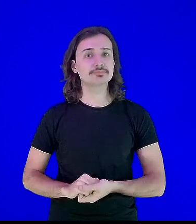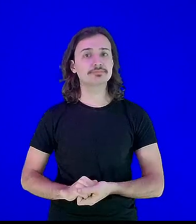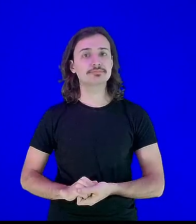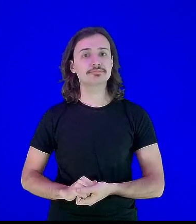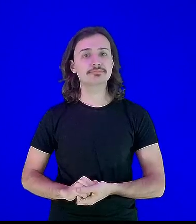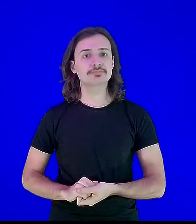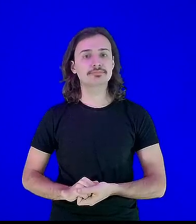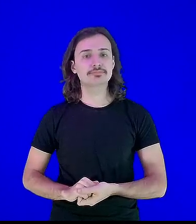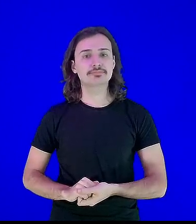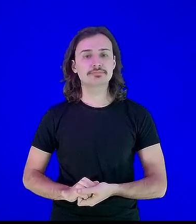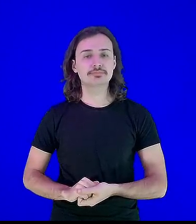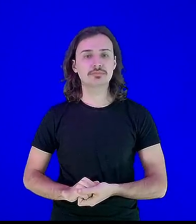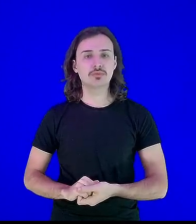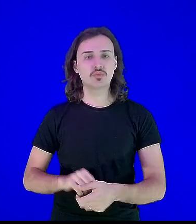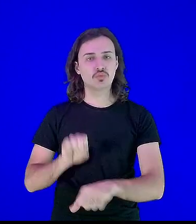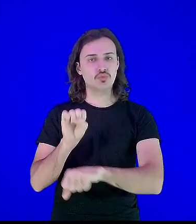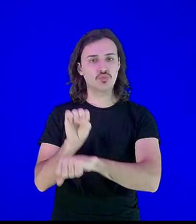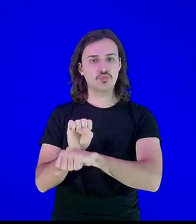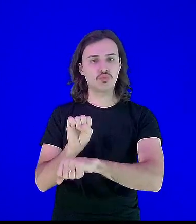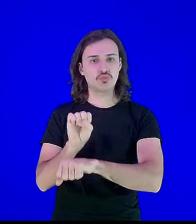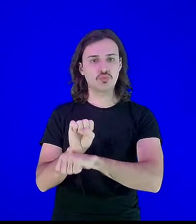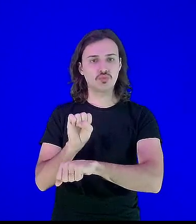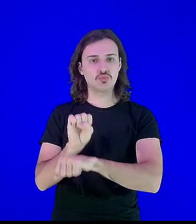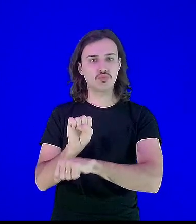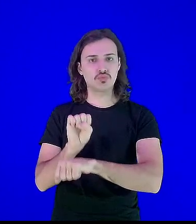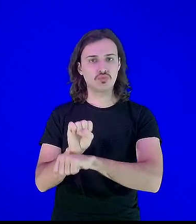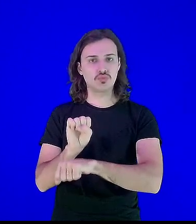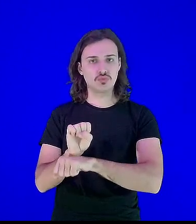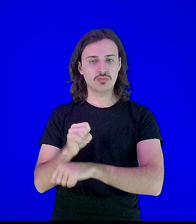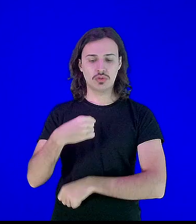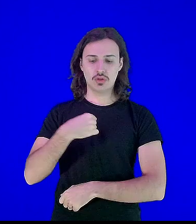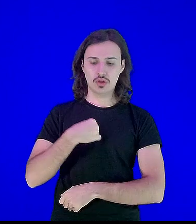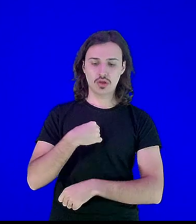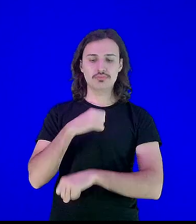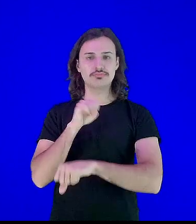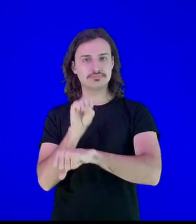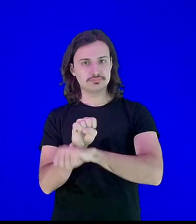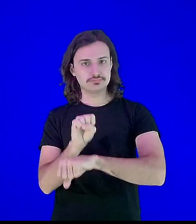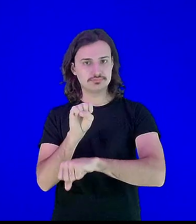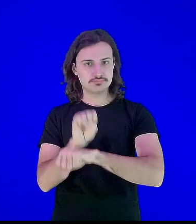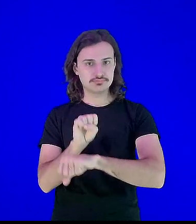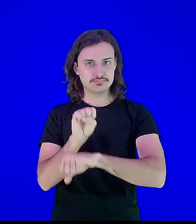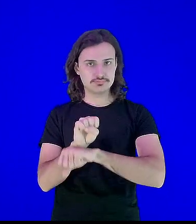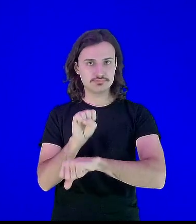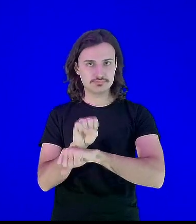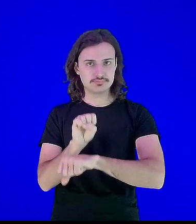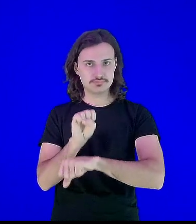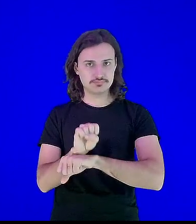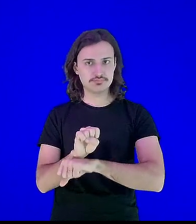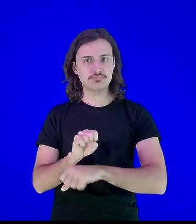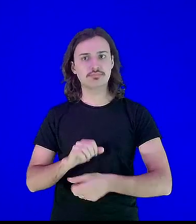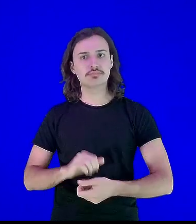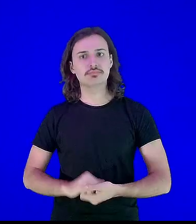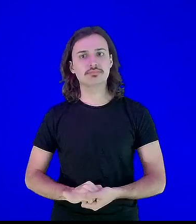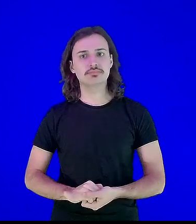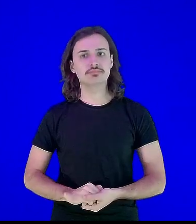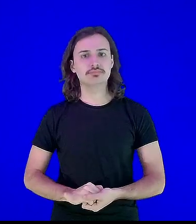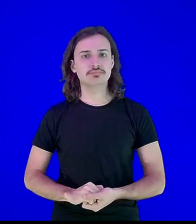"I work" "work" as a developer